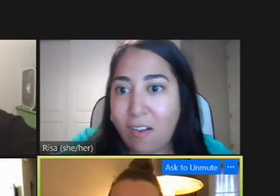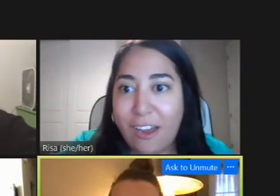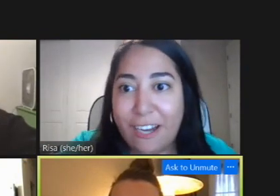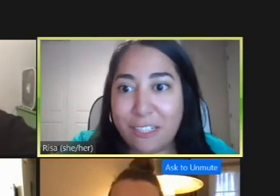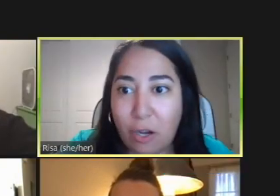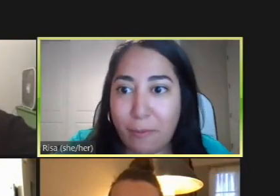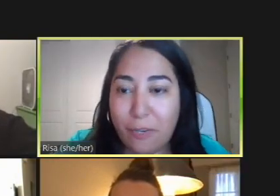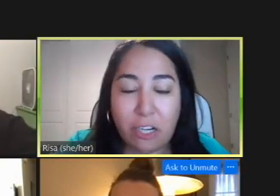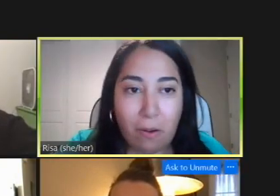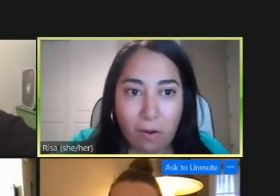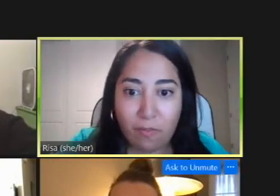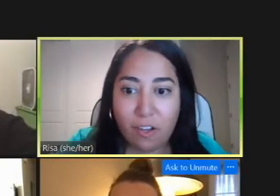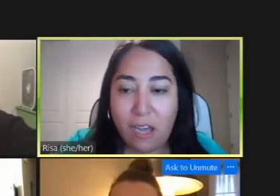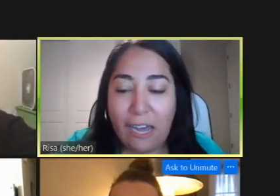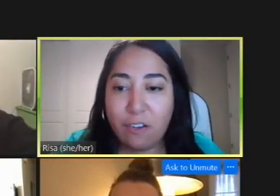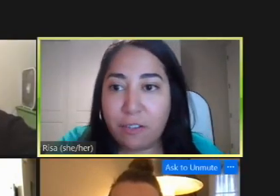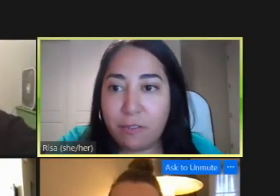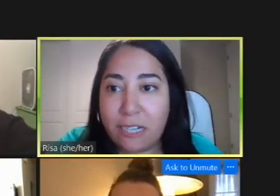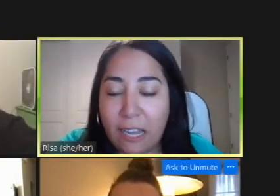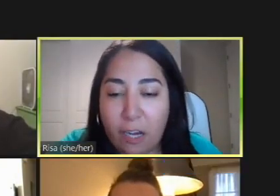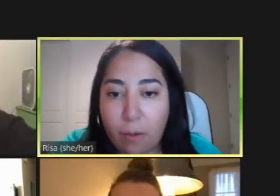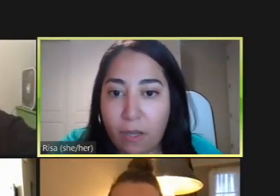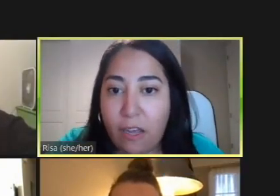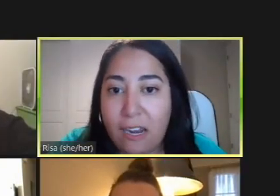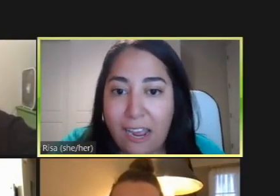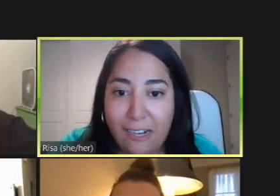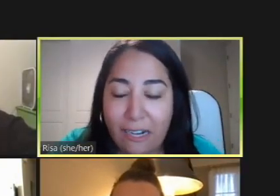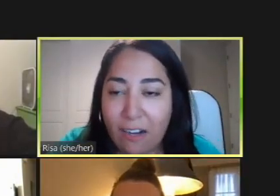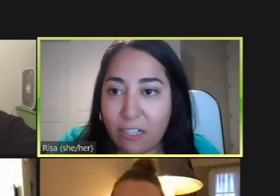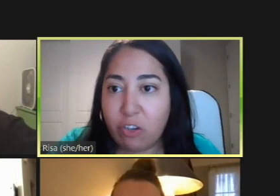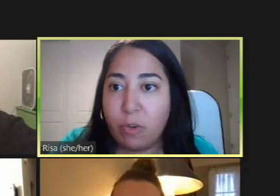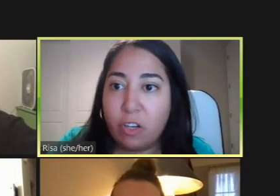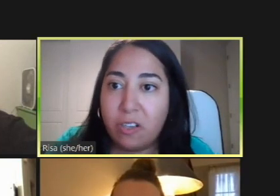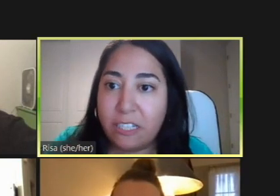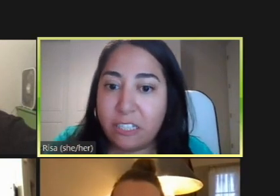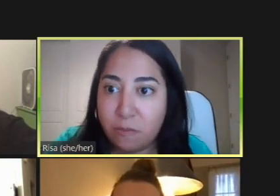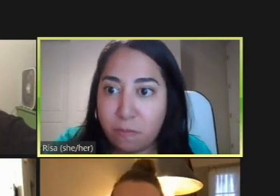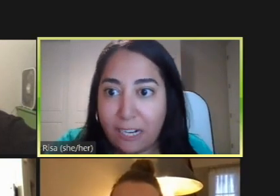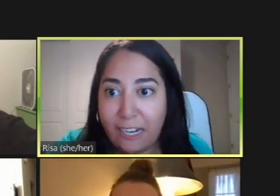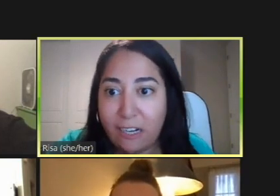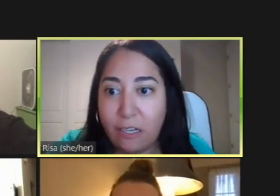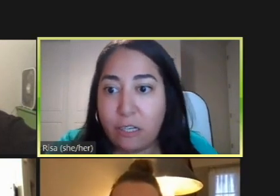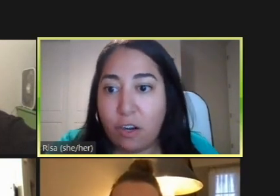[Risa] Alright, so I'm gonna go over how to set up an ASL interpreter in a Zoom meeting.